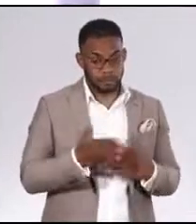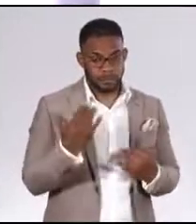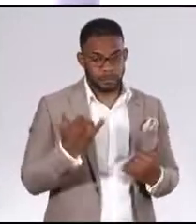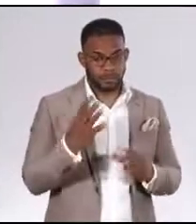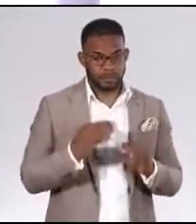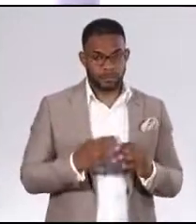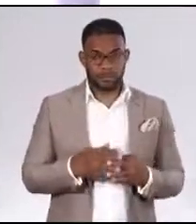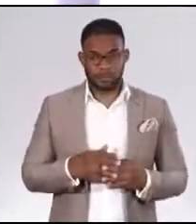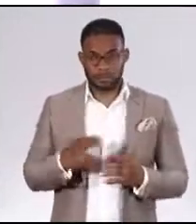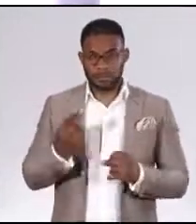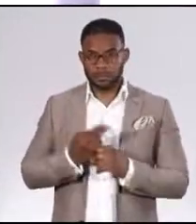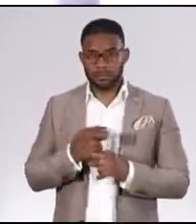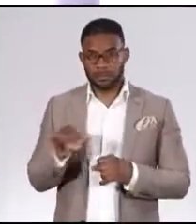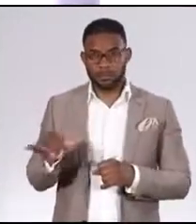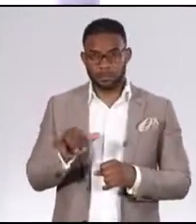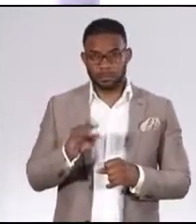Using that same web comment form.